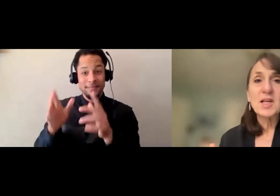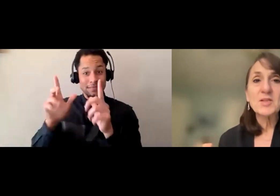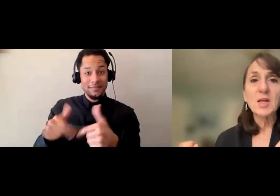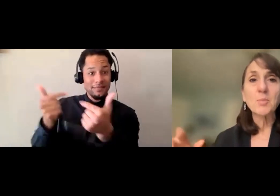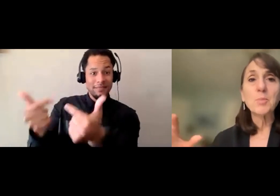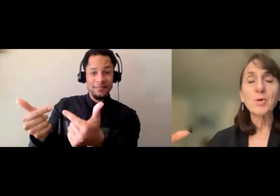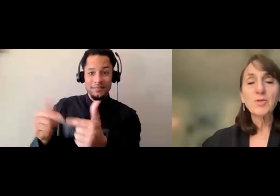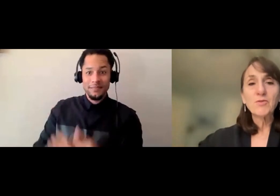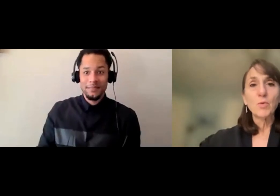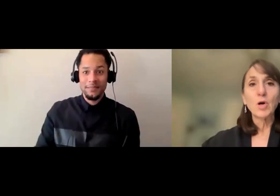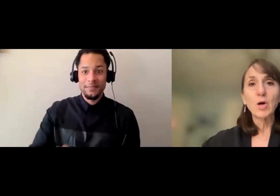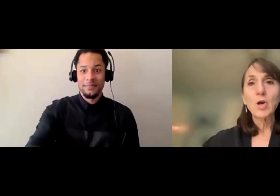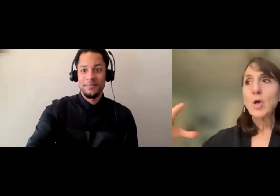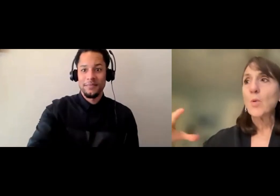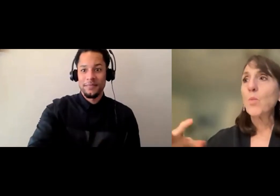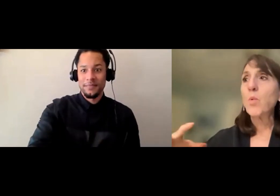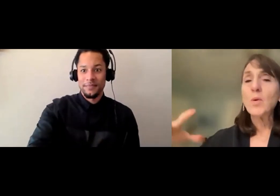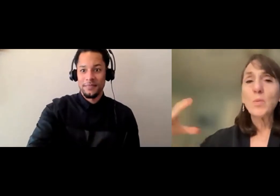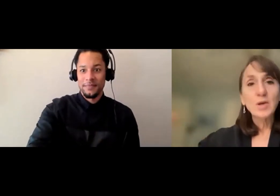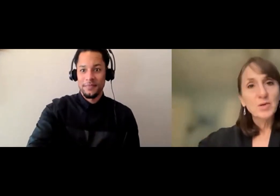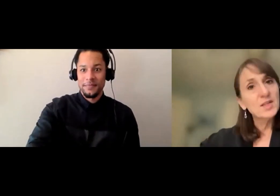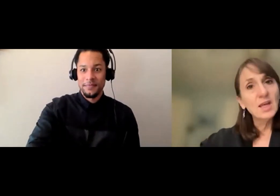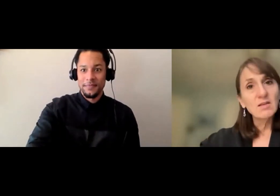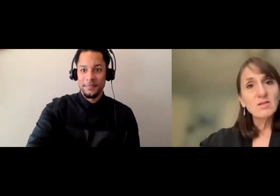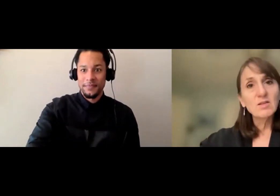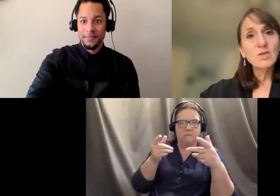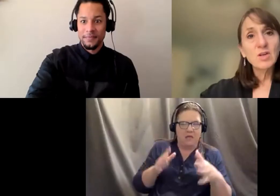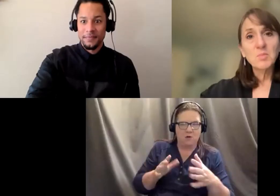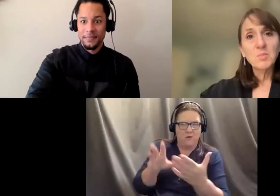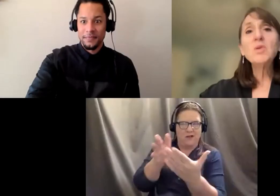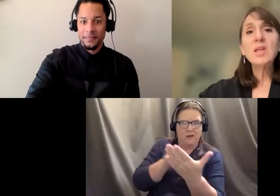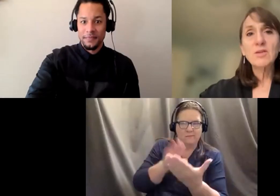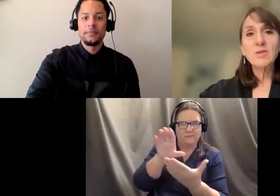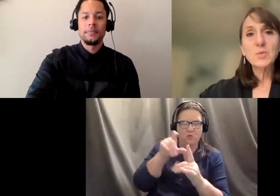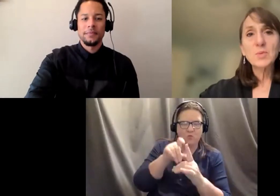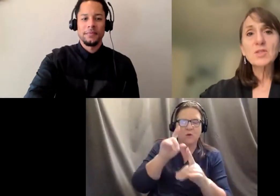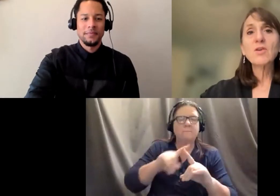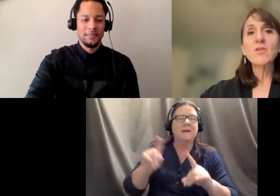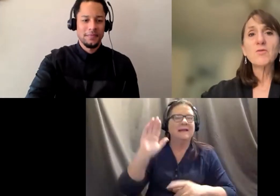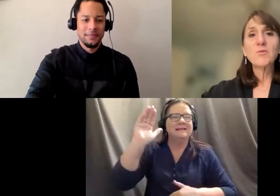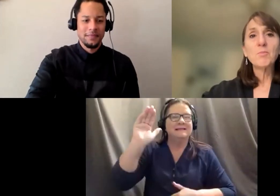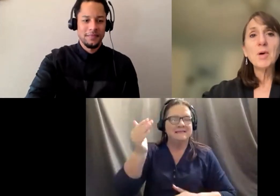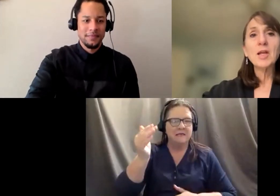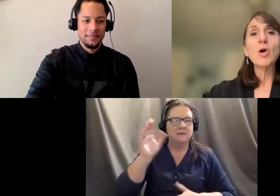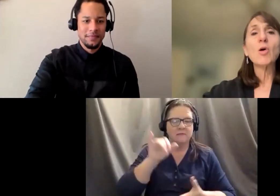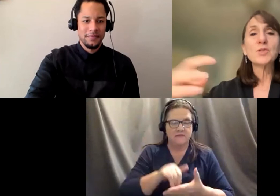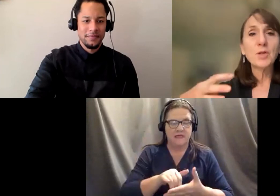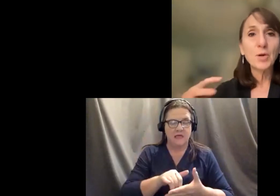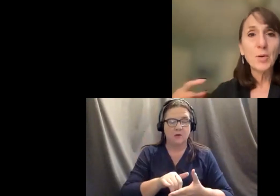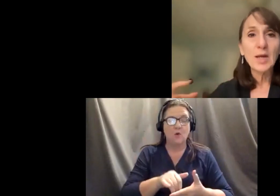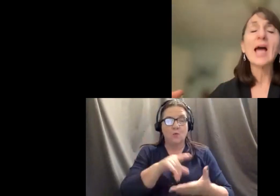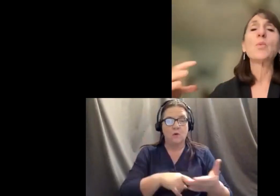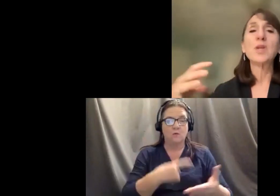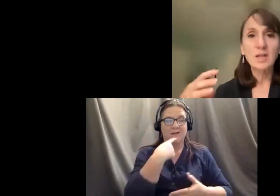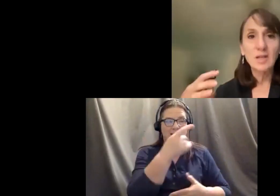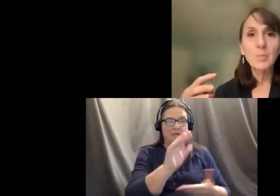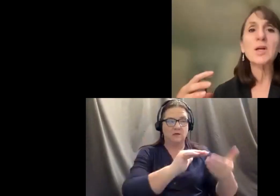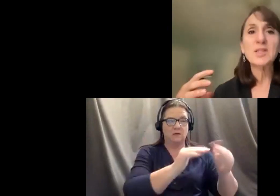sounds like both what we're saying to those in the community and who we serve how we collaborate